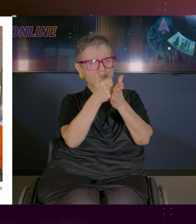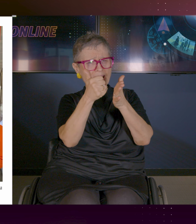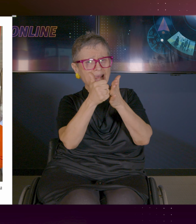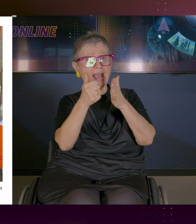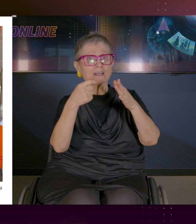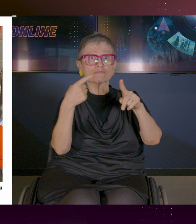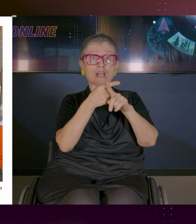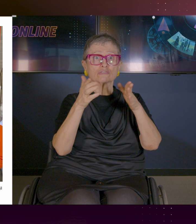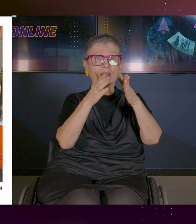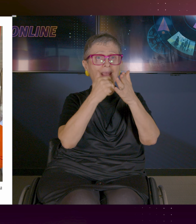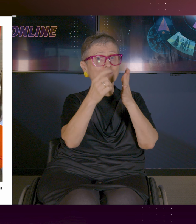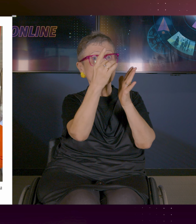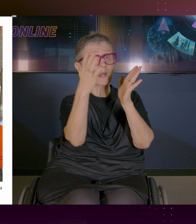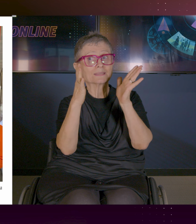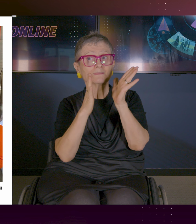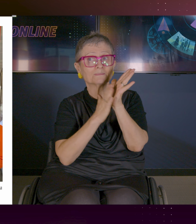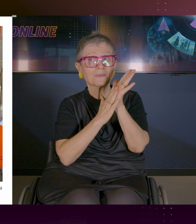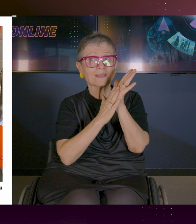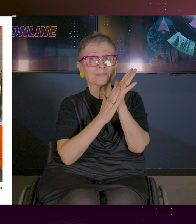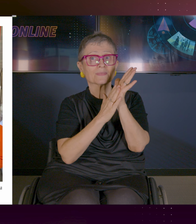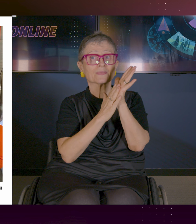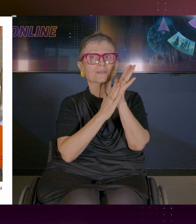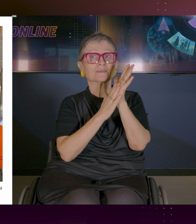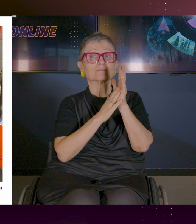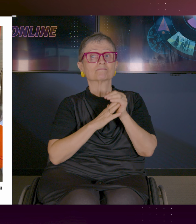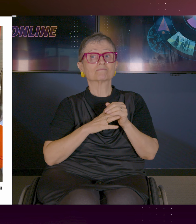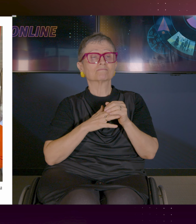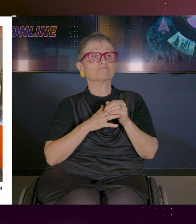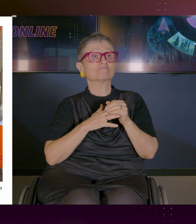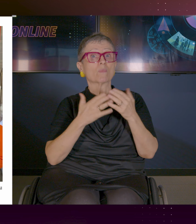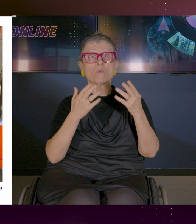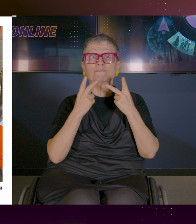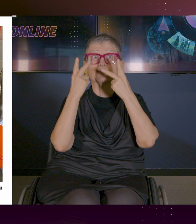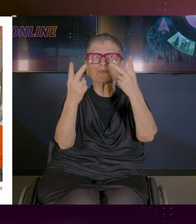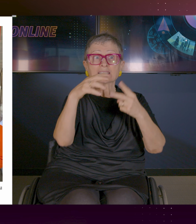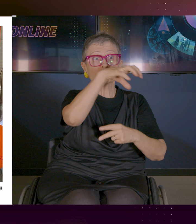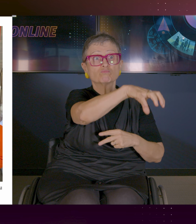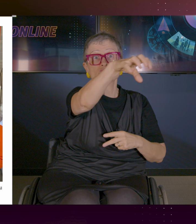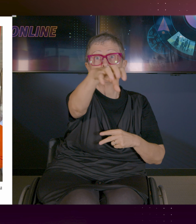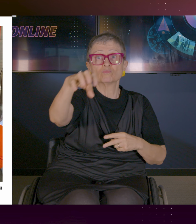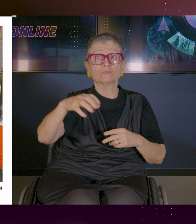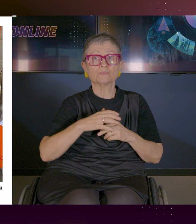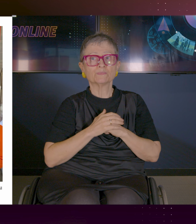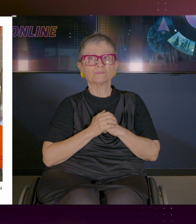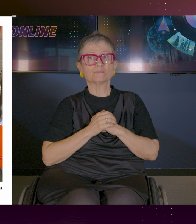I'm a regular participant in the Cross River Rail meetings once a month and I've also visited various sites